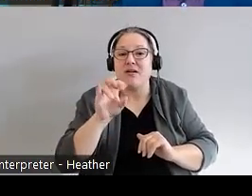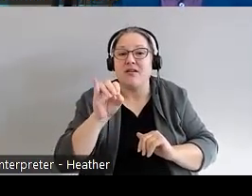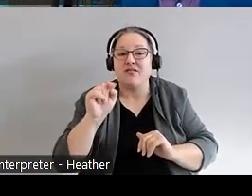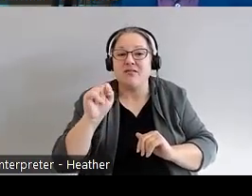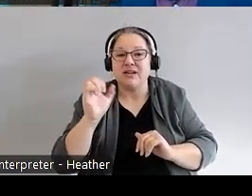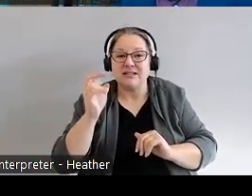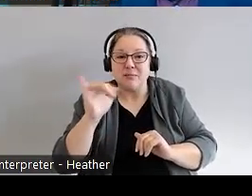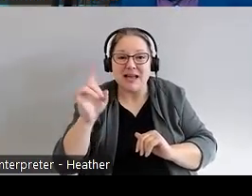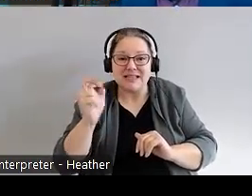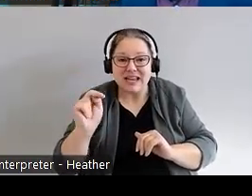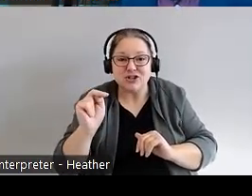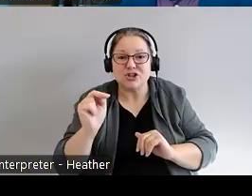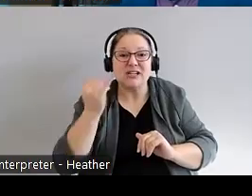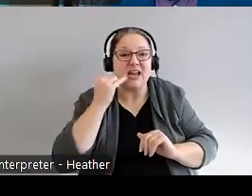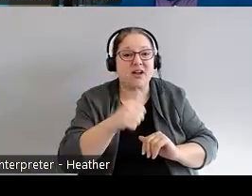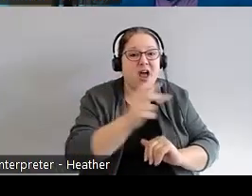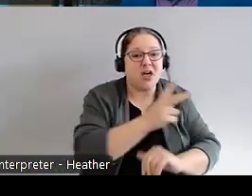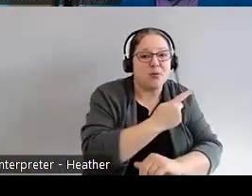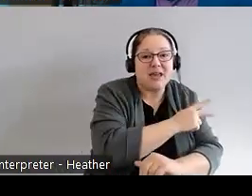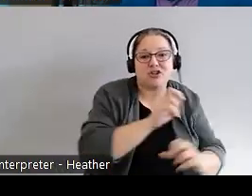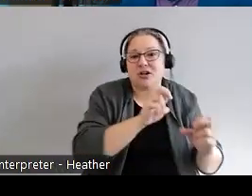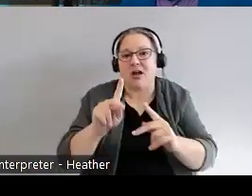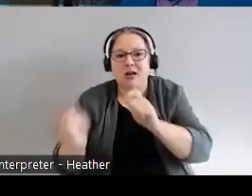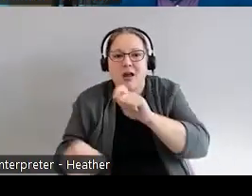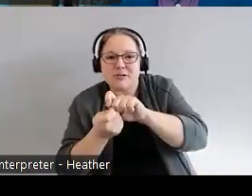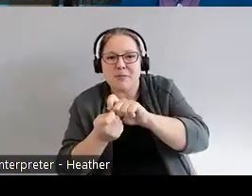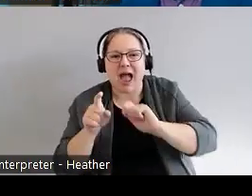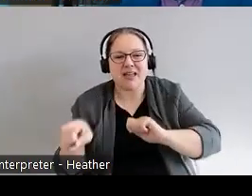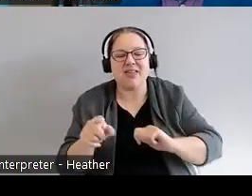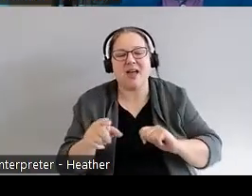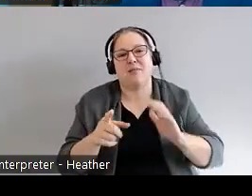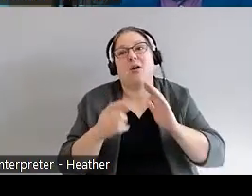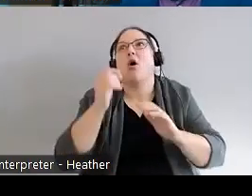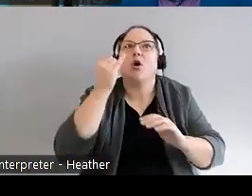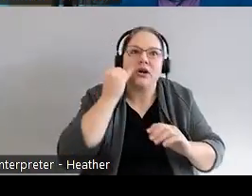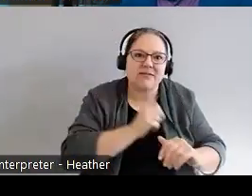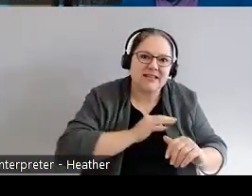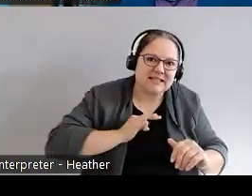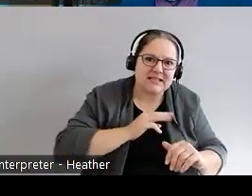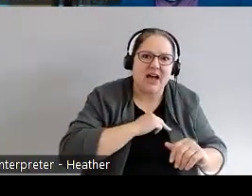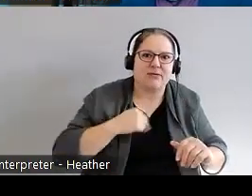um get back at them or even if you know in extreme cases if a staff member gets back at them. Uh